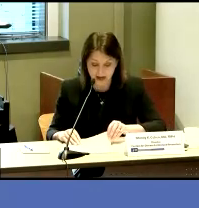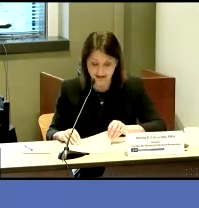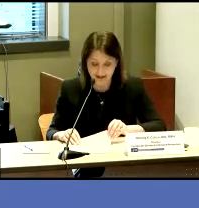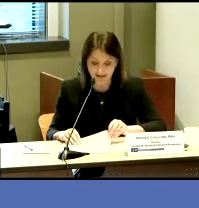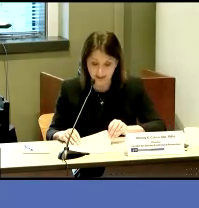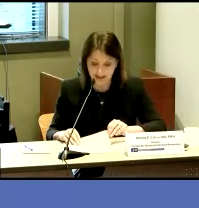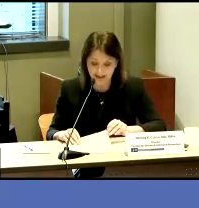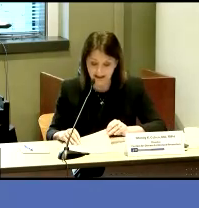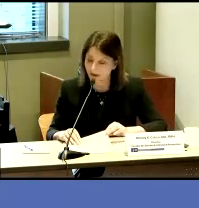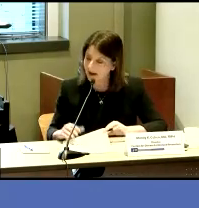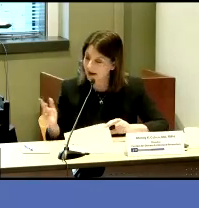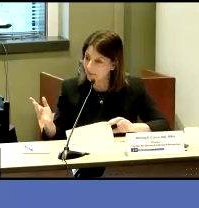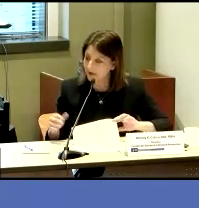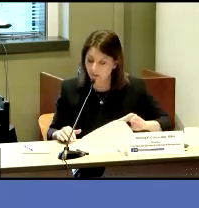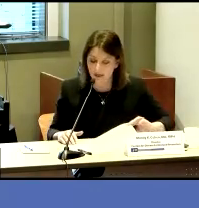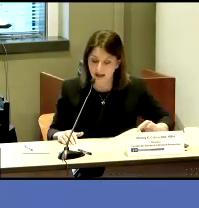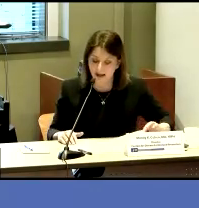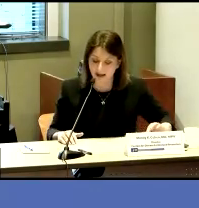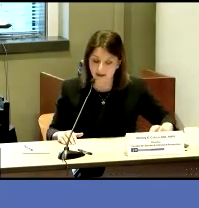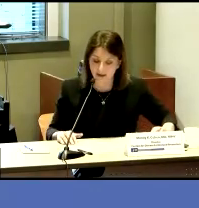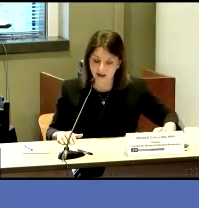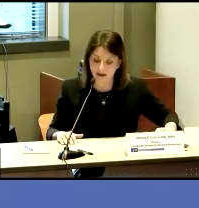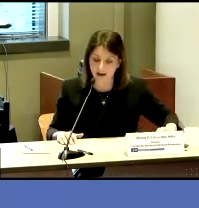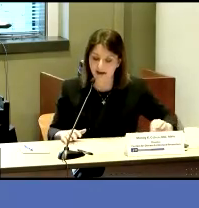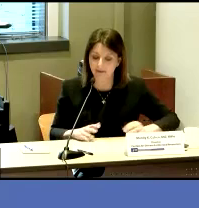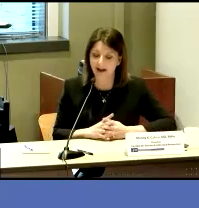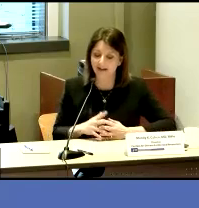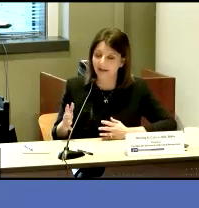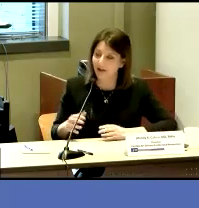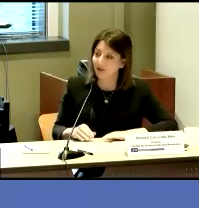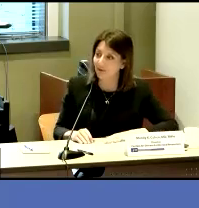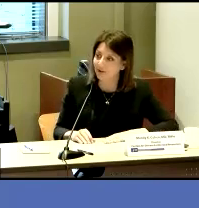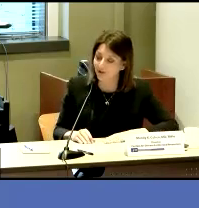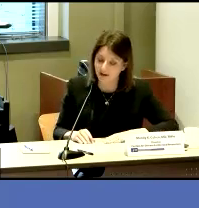And it's not surprising that, you know, Dr. Houry and I have asked you all to think